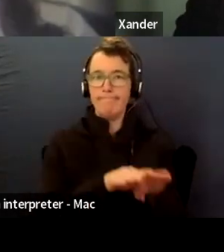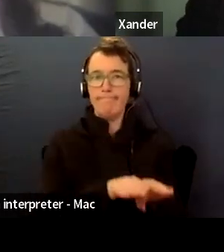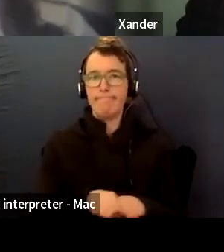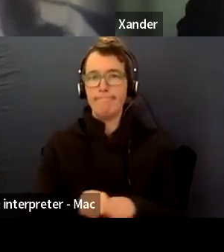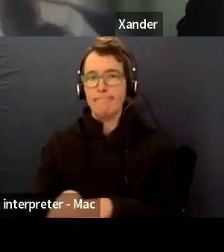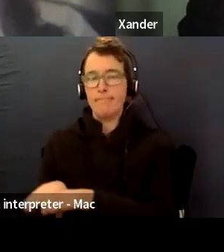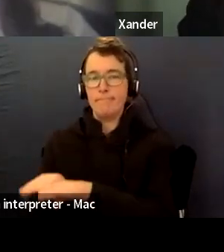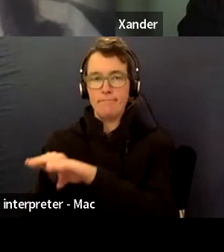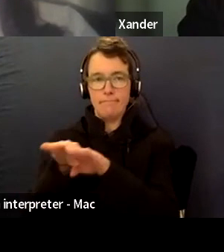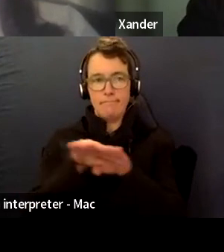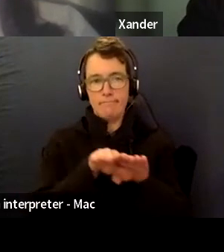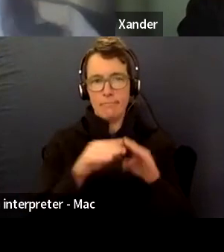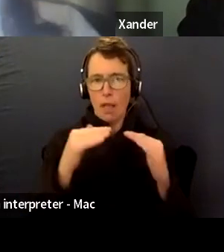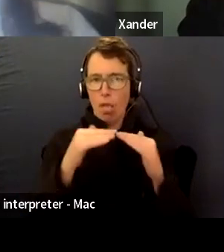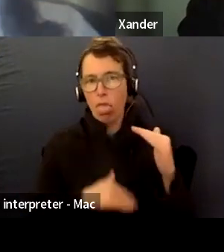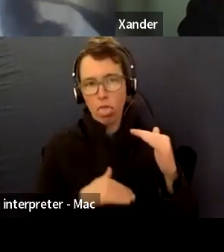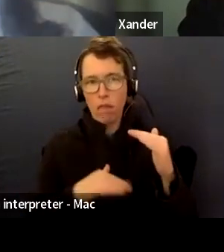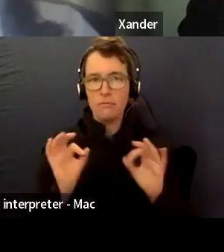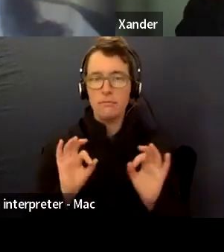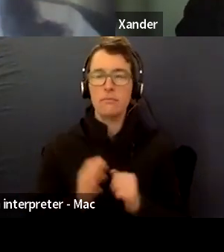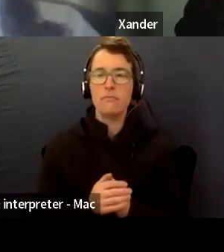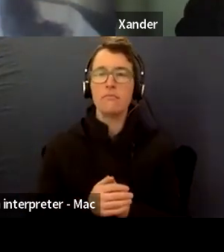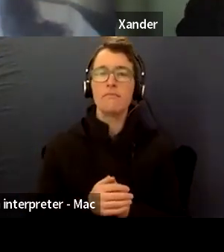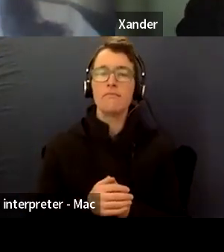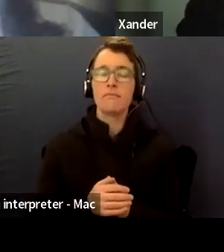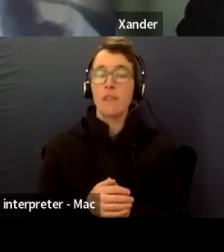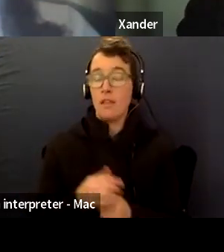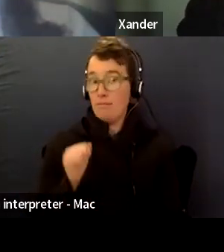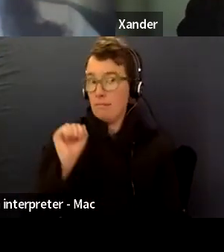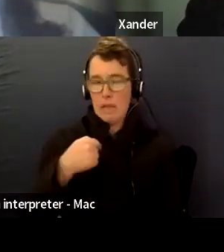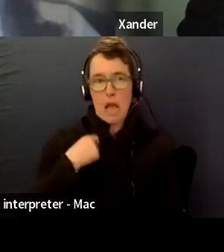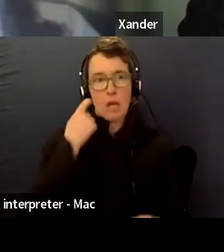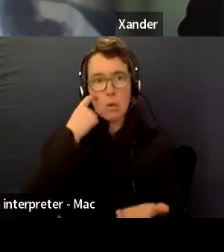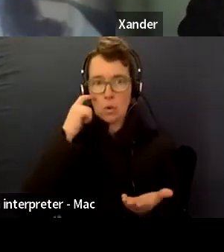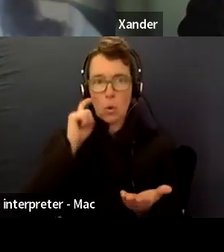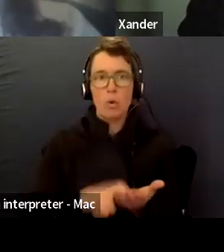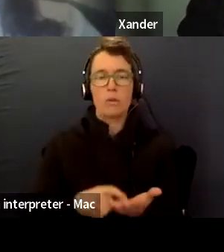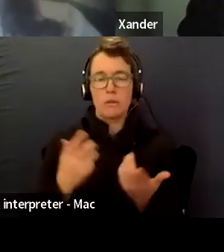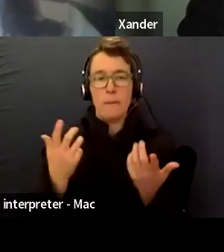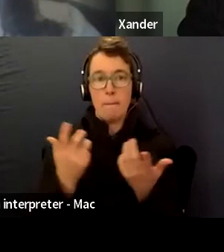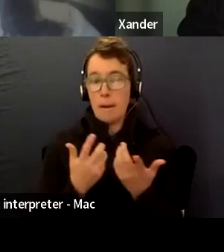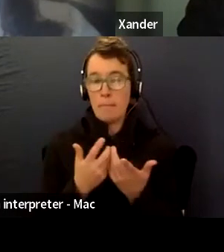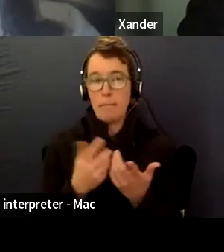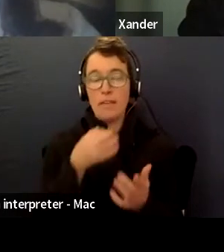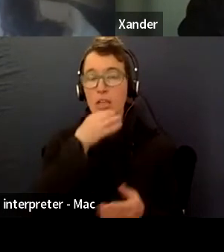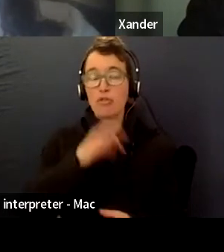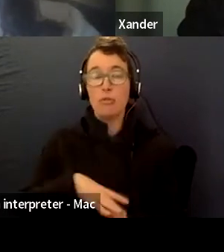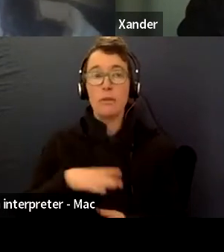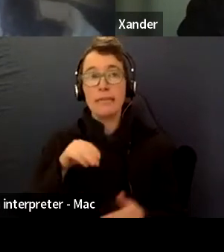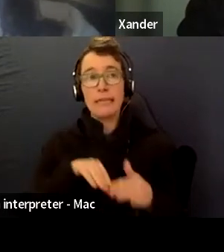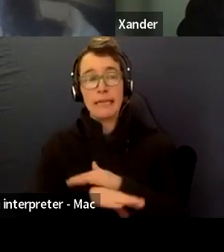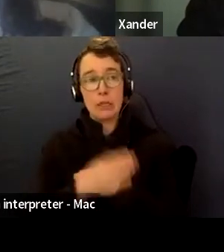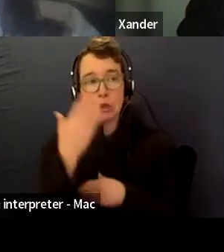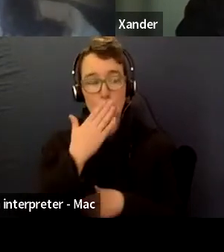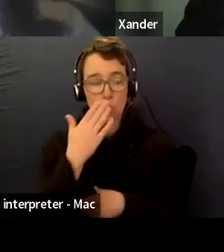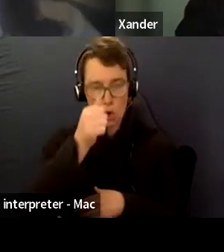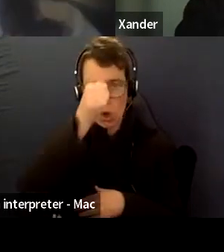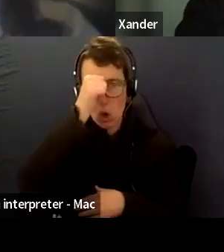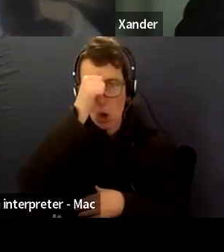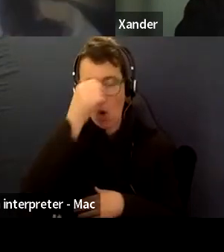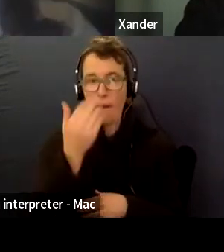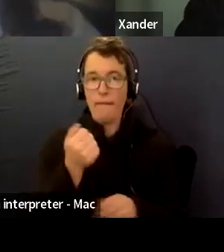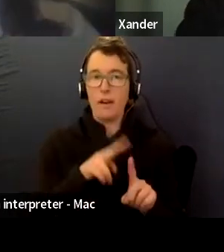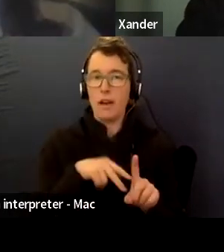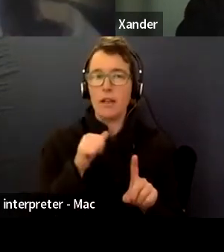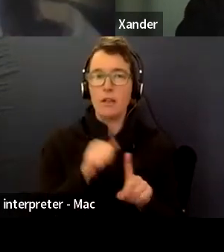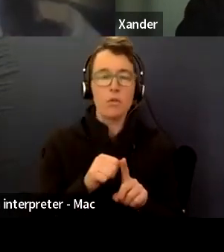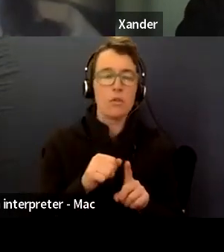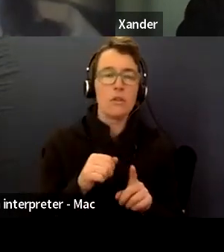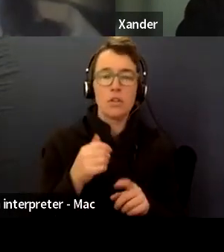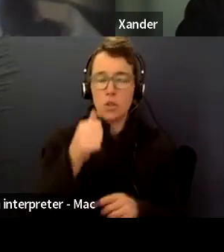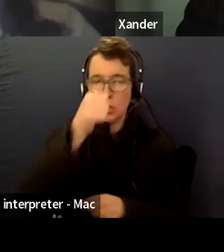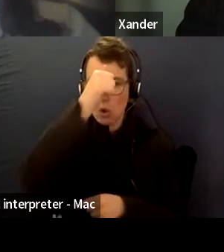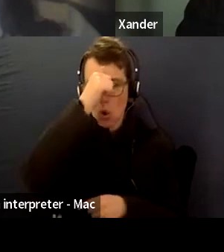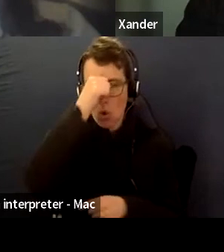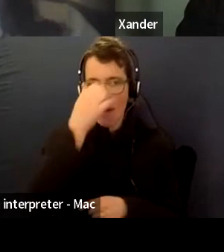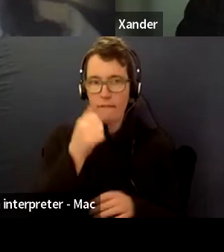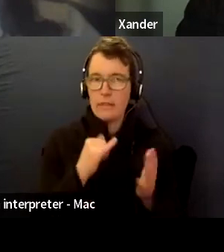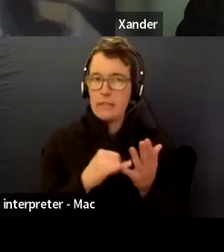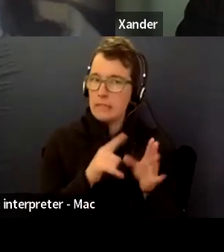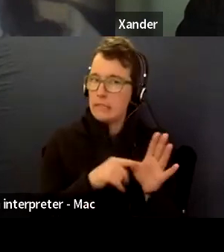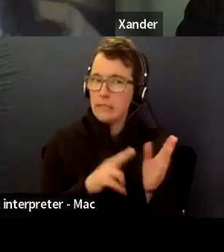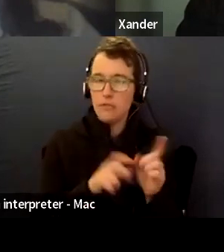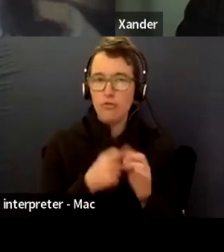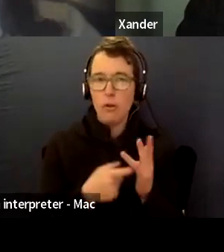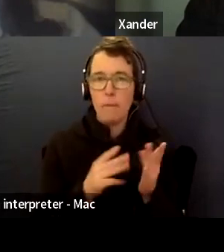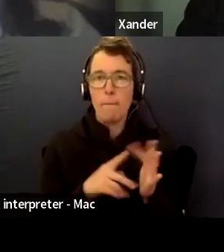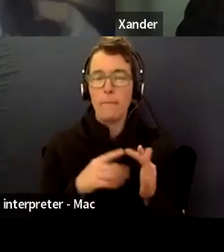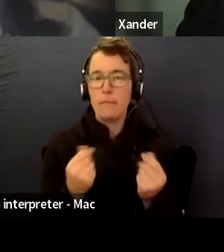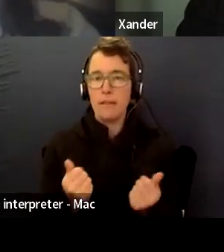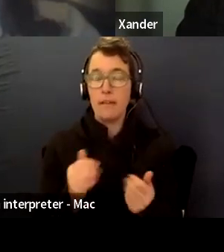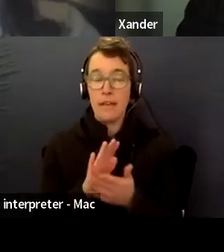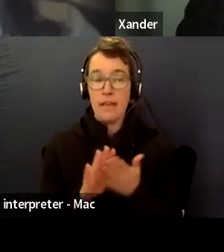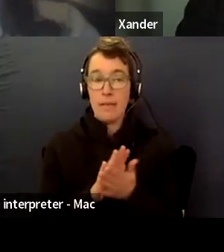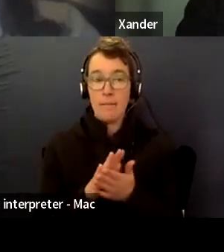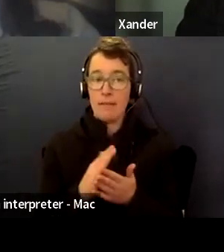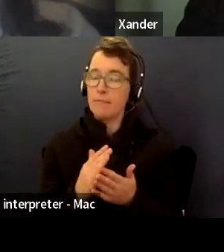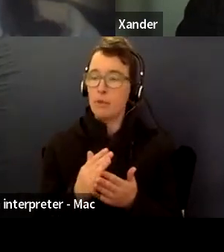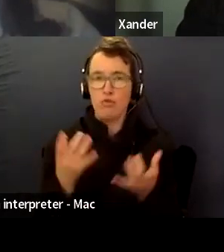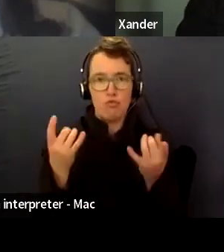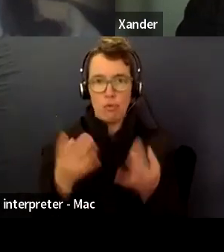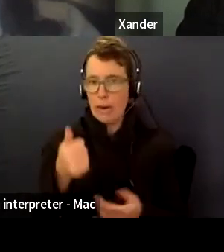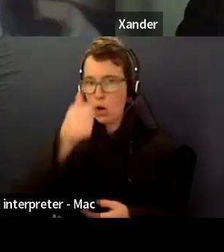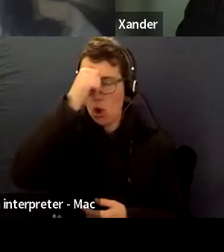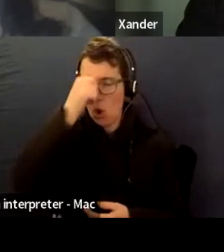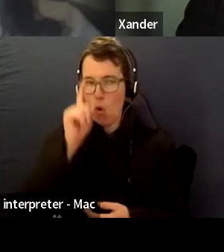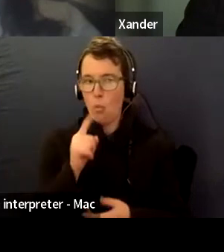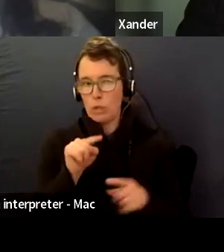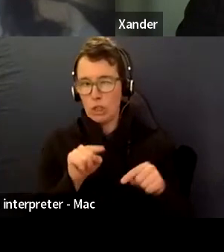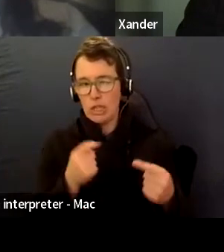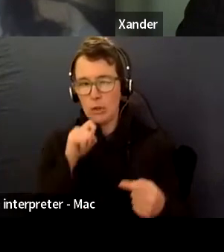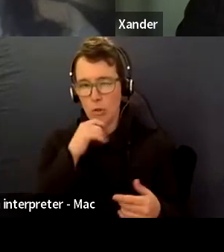peers. Now, acknowledging completely.